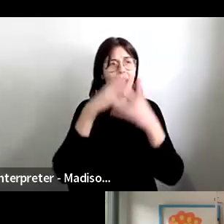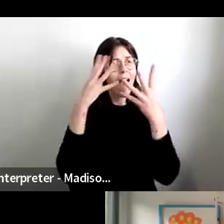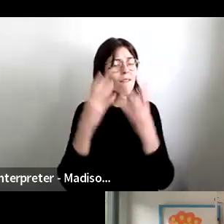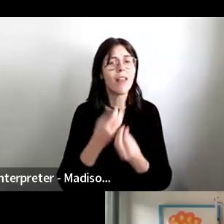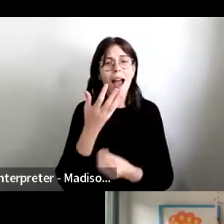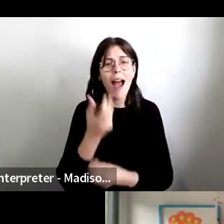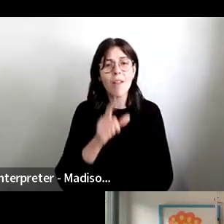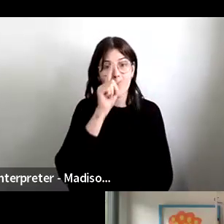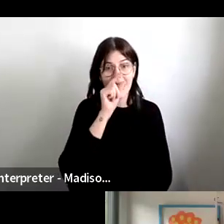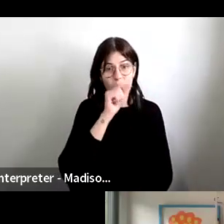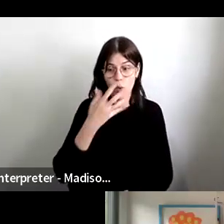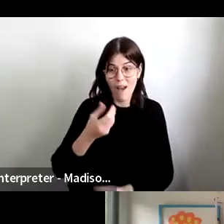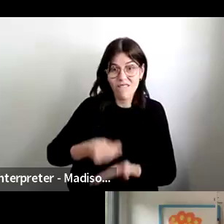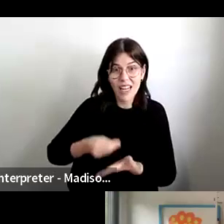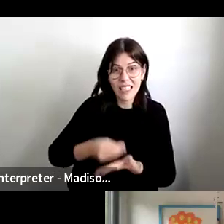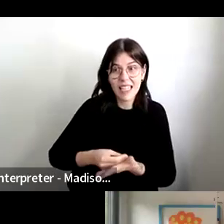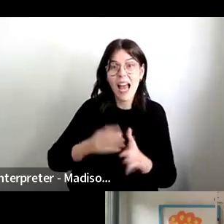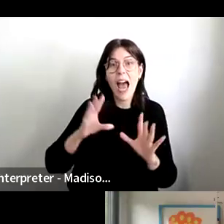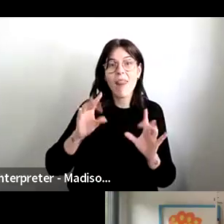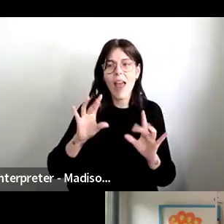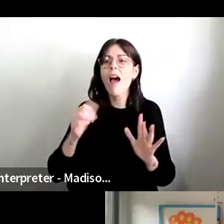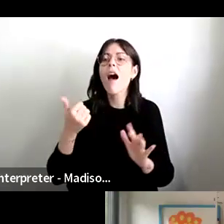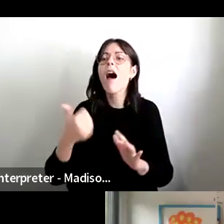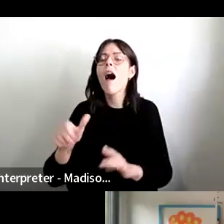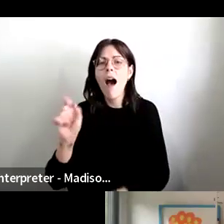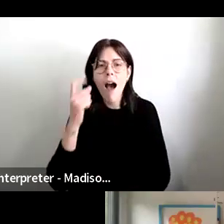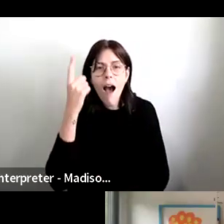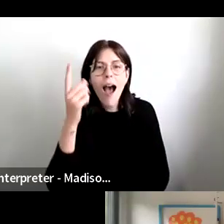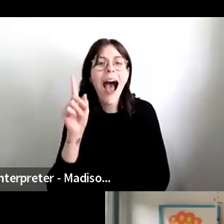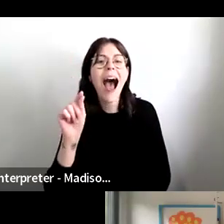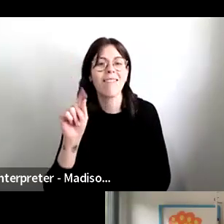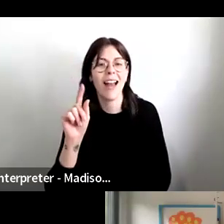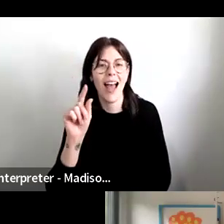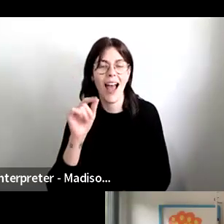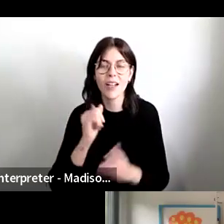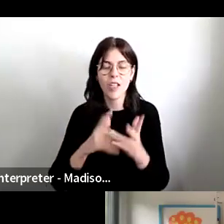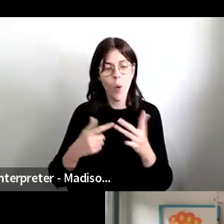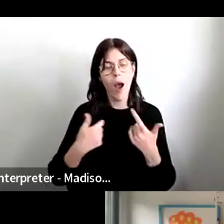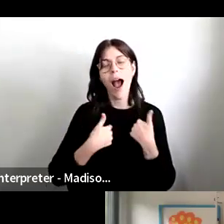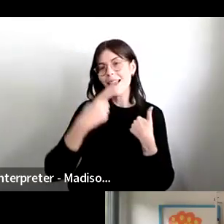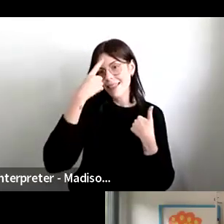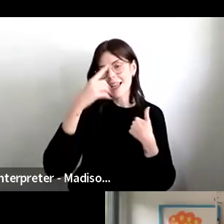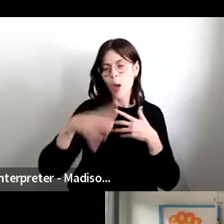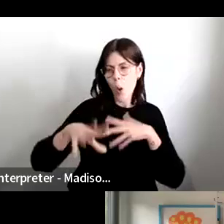funded and then realised afterwards. So I think it's learning what's happening at the